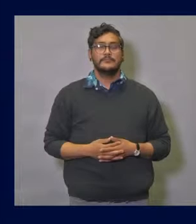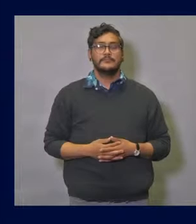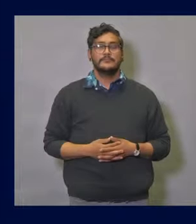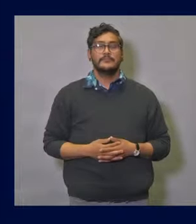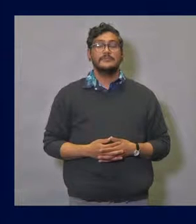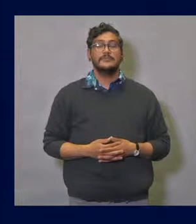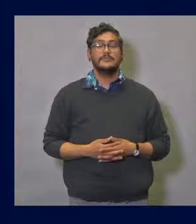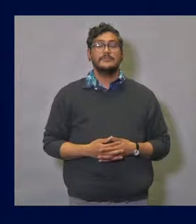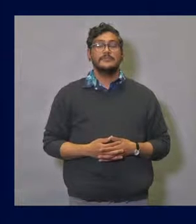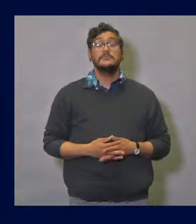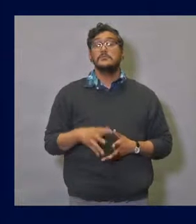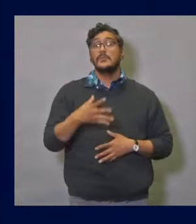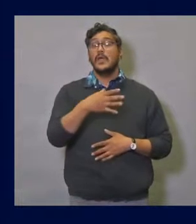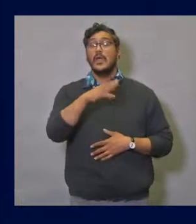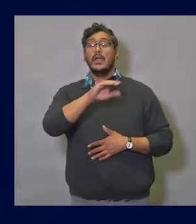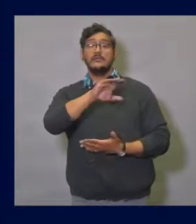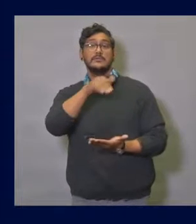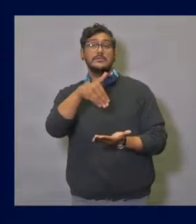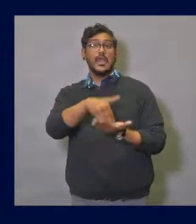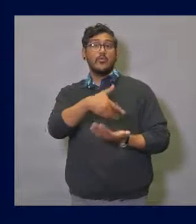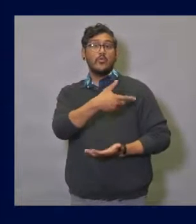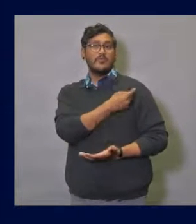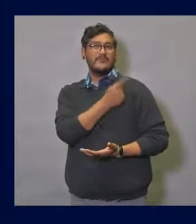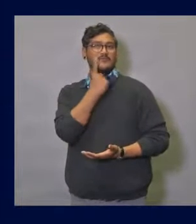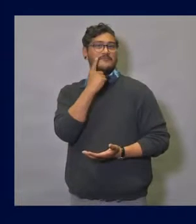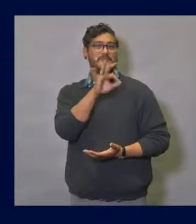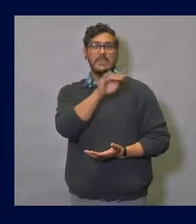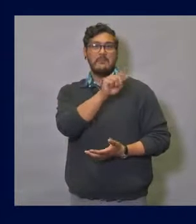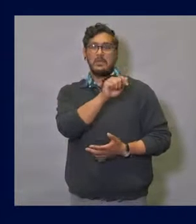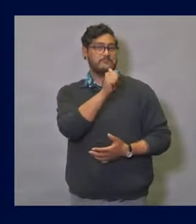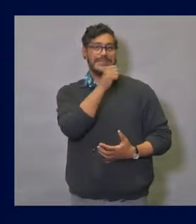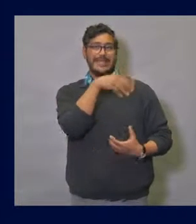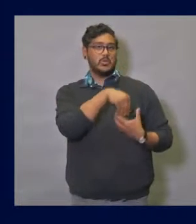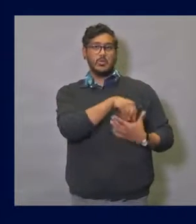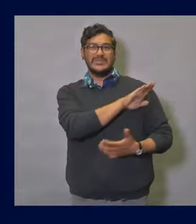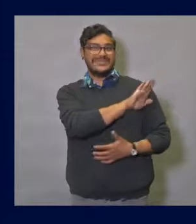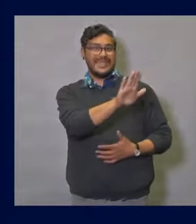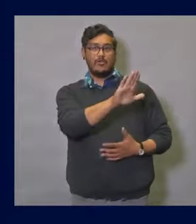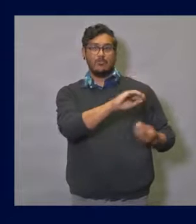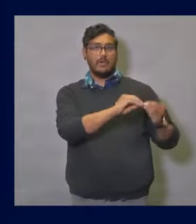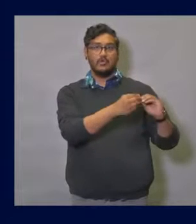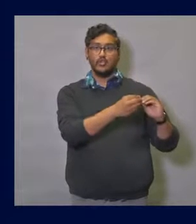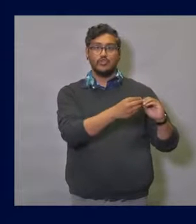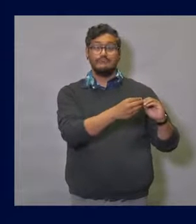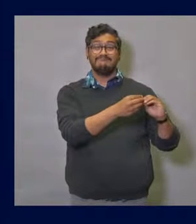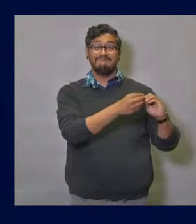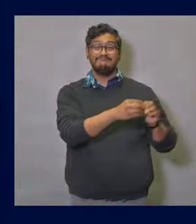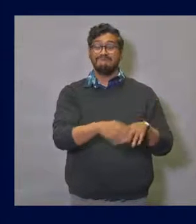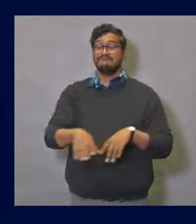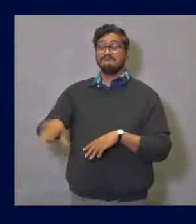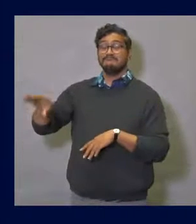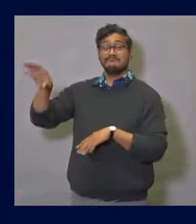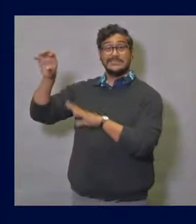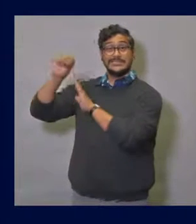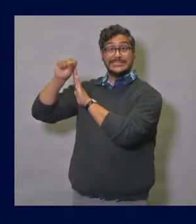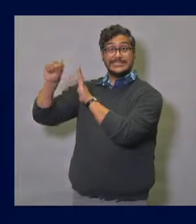ASIGNADAS POR EL GOBIERNO FEDERAL, ALGUNAS FARMACIAS DEL